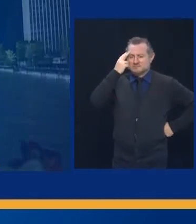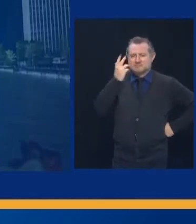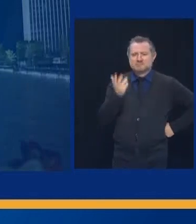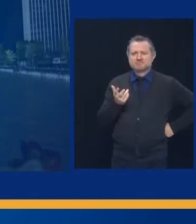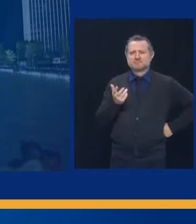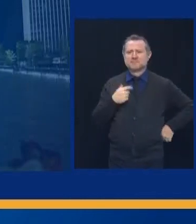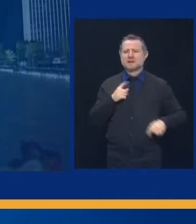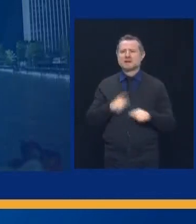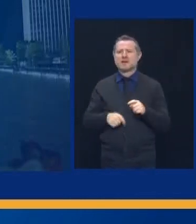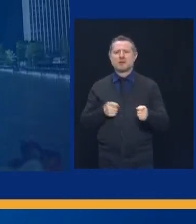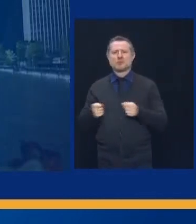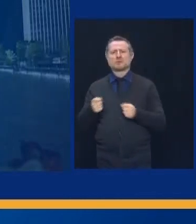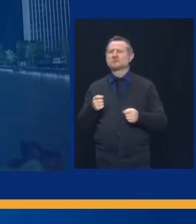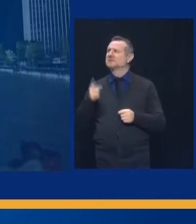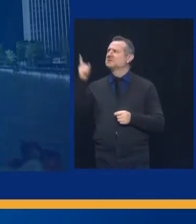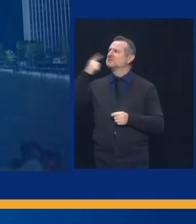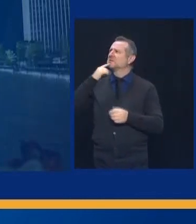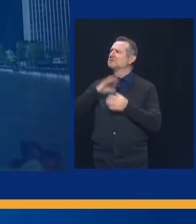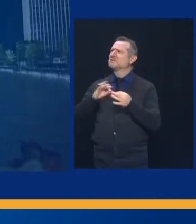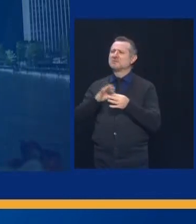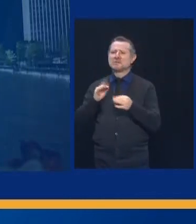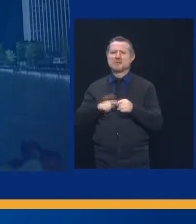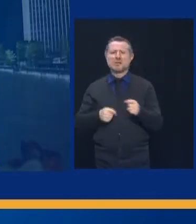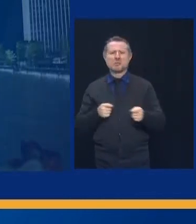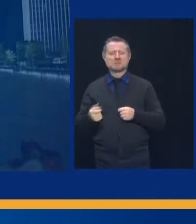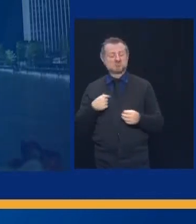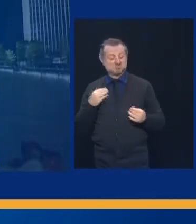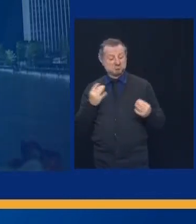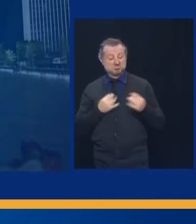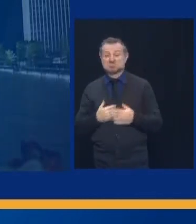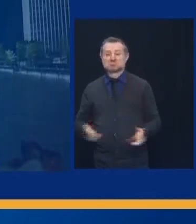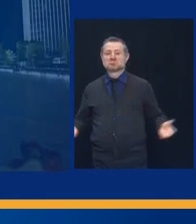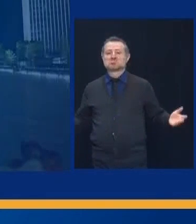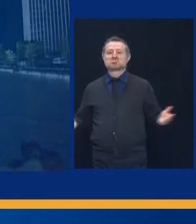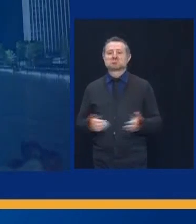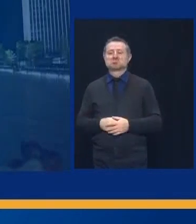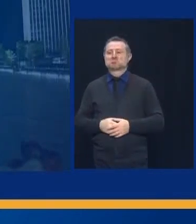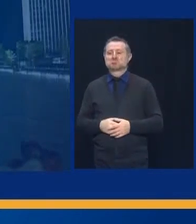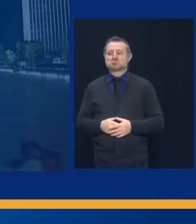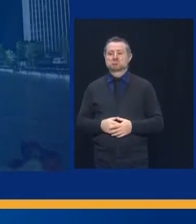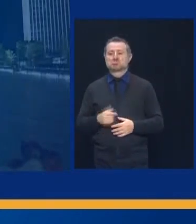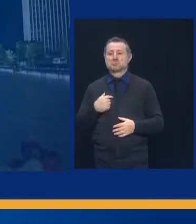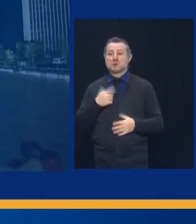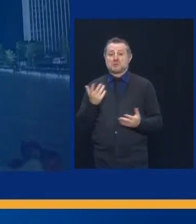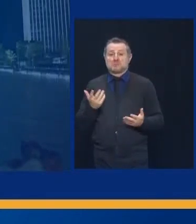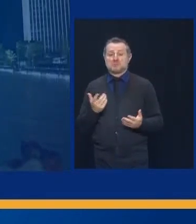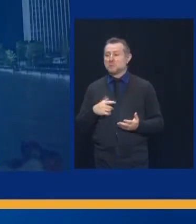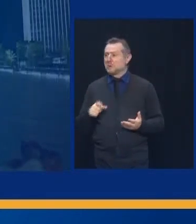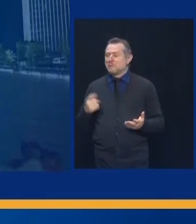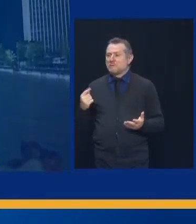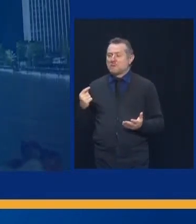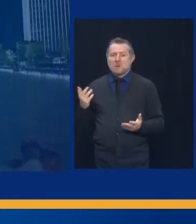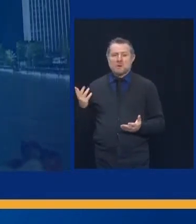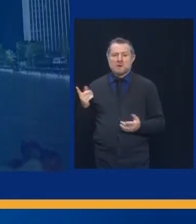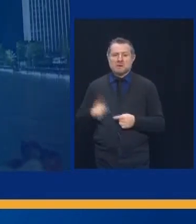IT. YOU KNOW, I KEPT THINKING, WHY WOULD THEY ASSUME YOU CAN'T CONTROL THE VIRUS?